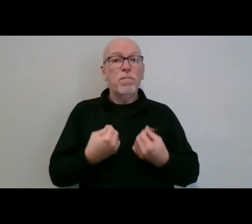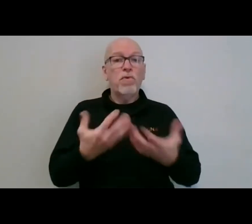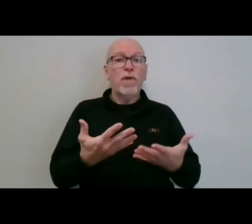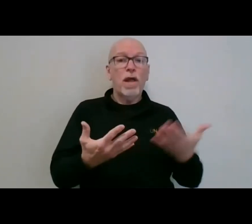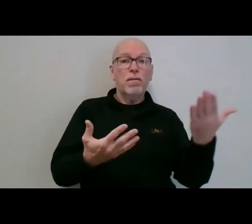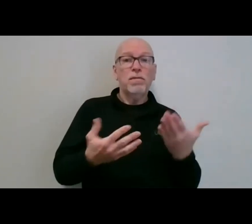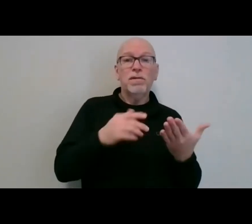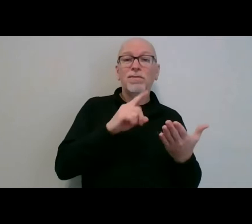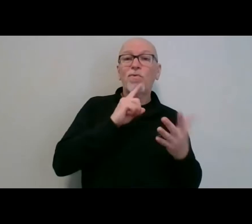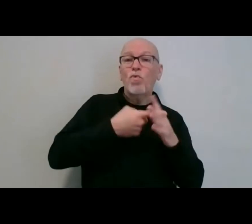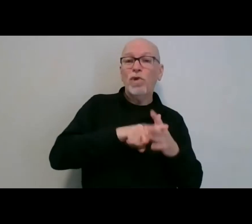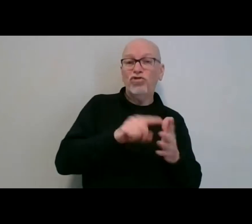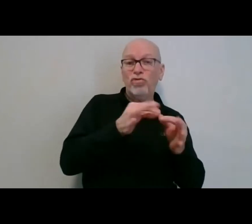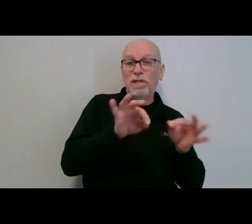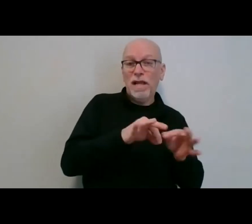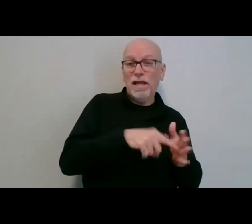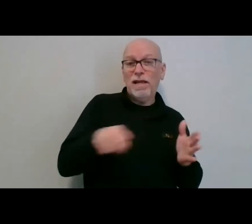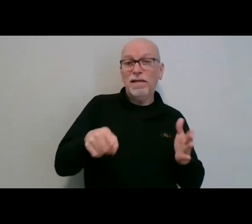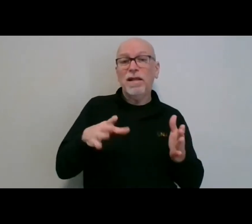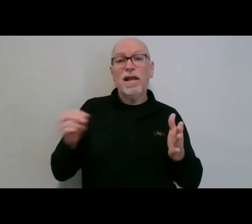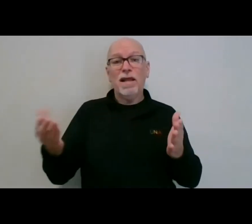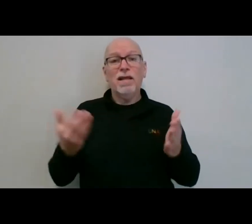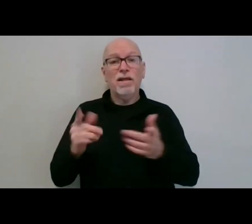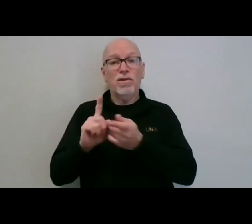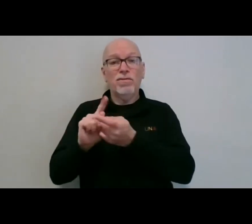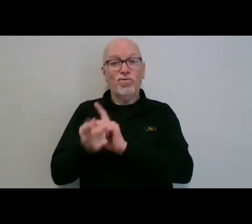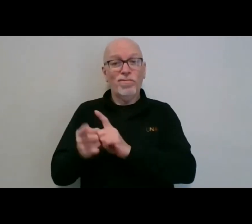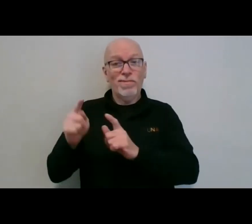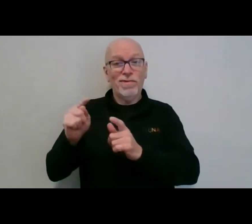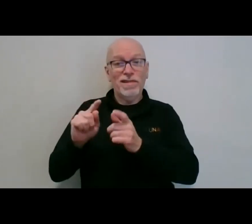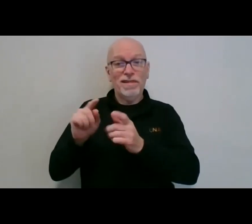and the target text to a human editor who would go through